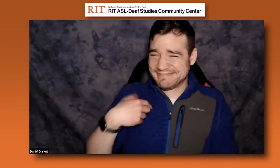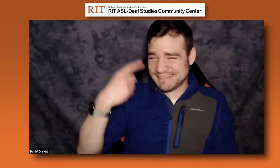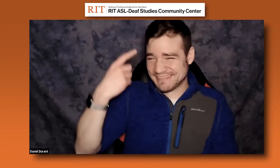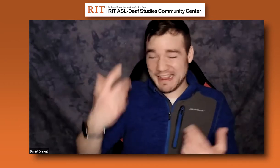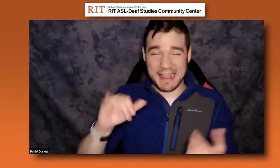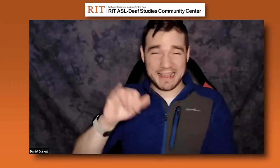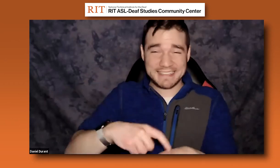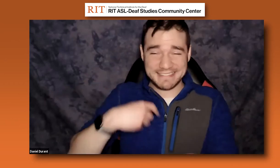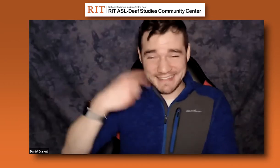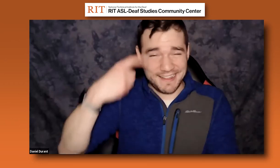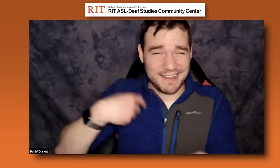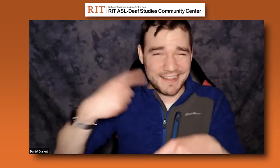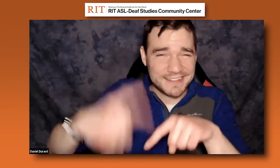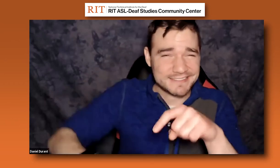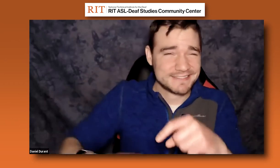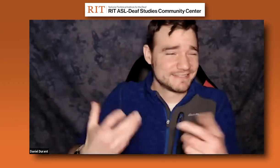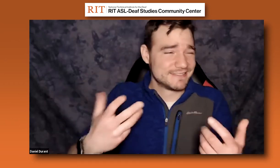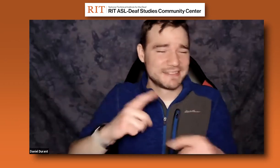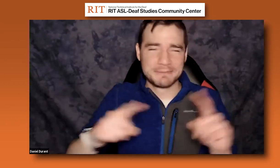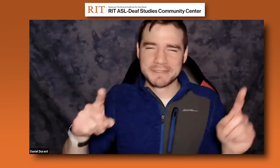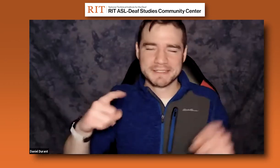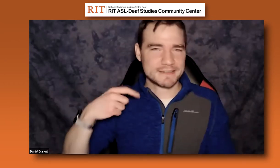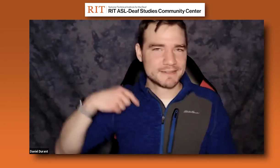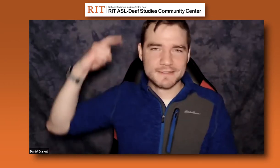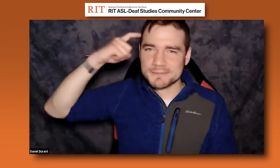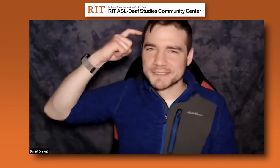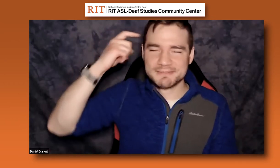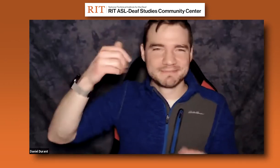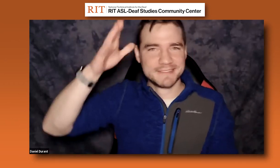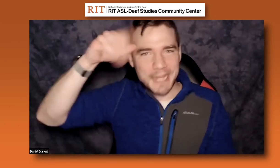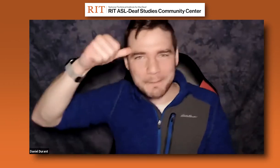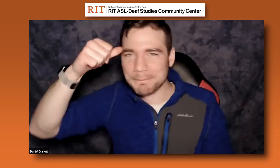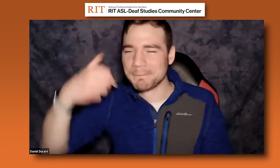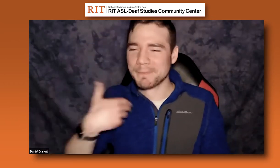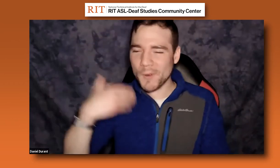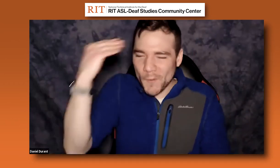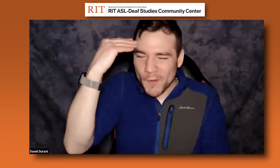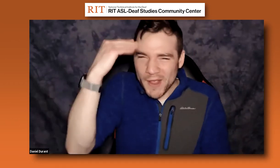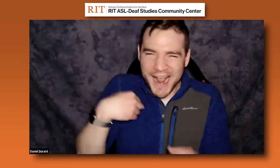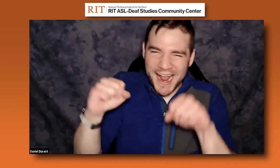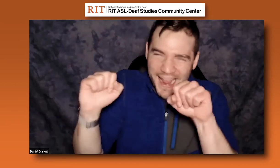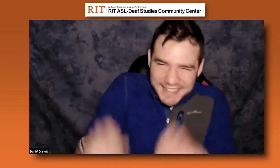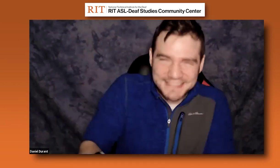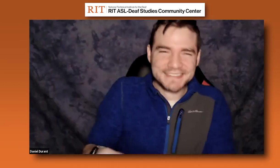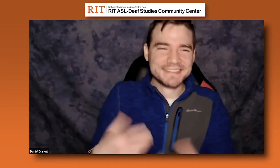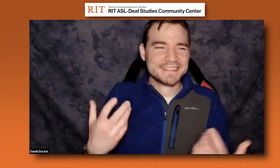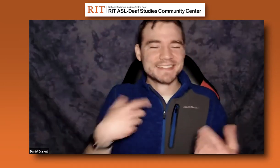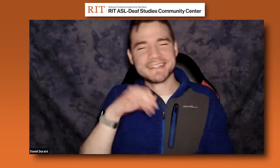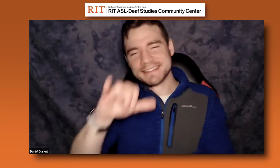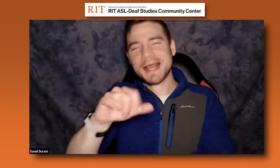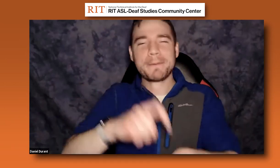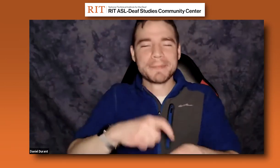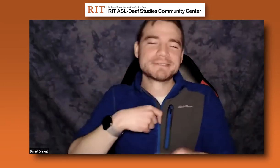I just--at that time, I thought, you know, "I can't do this." But again, I am stubborn, I know inside that I could,